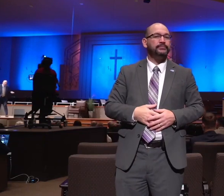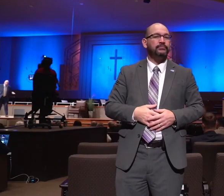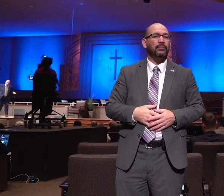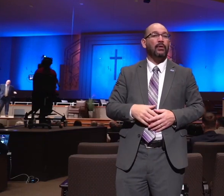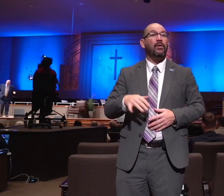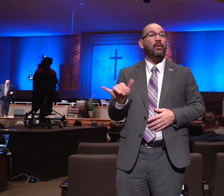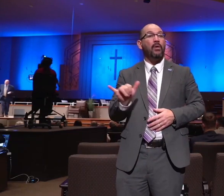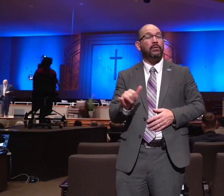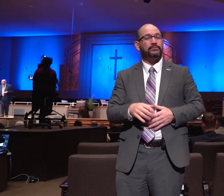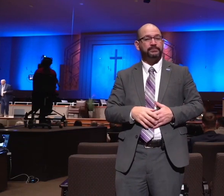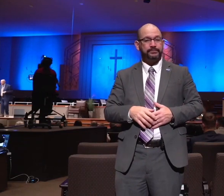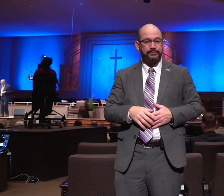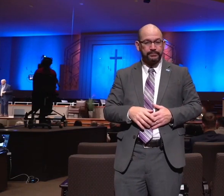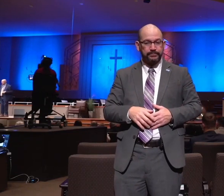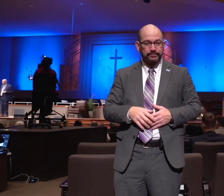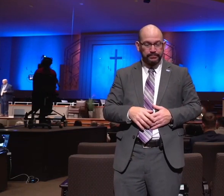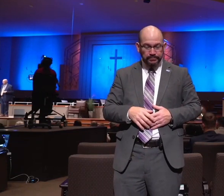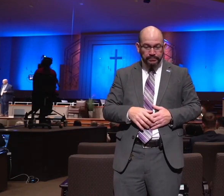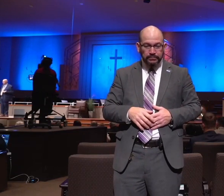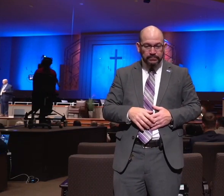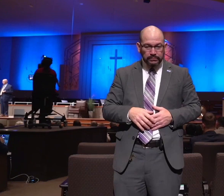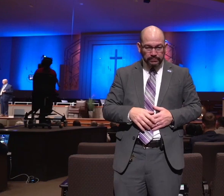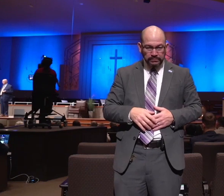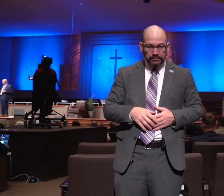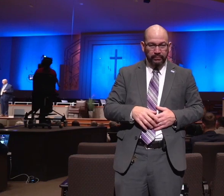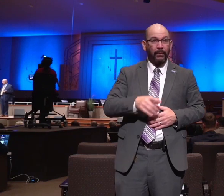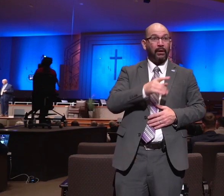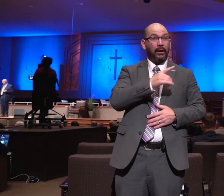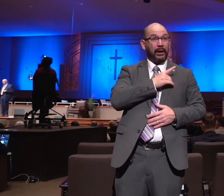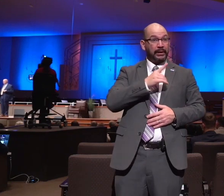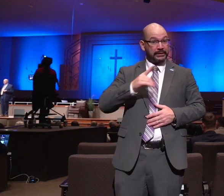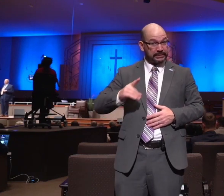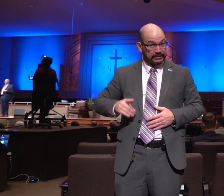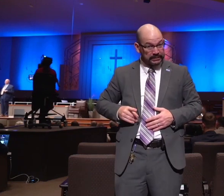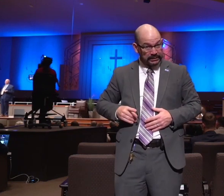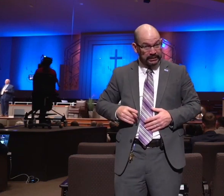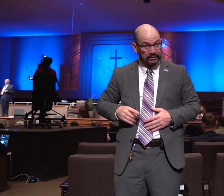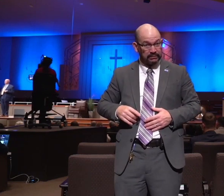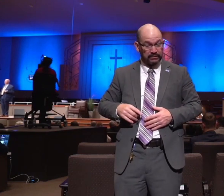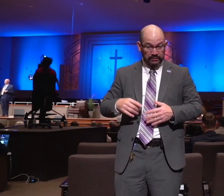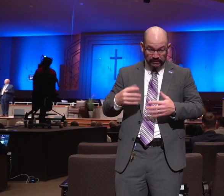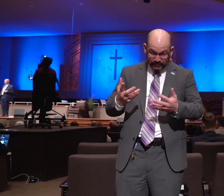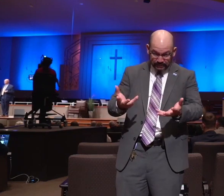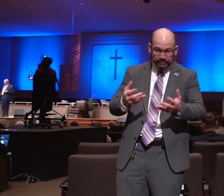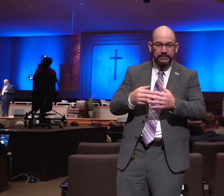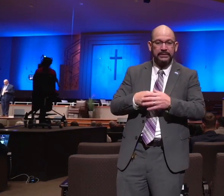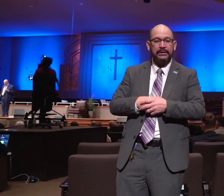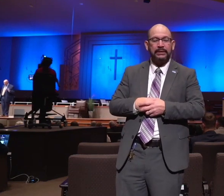hindered by his companions